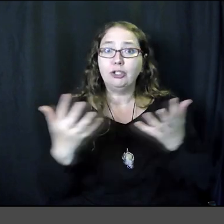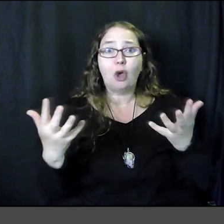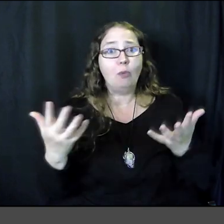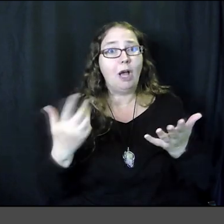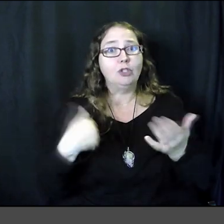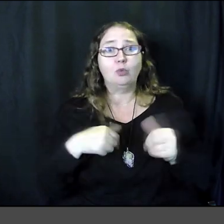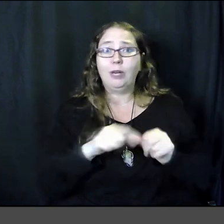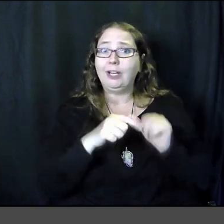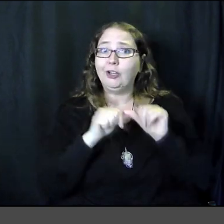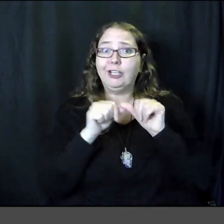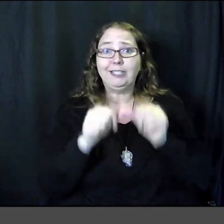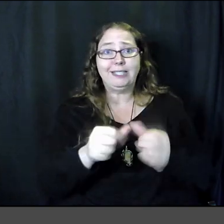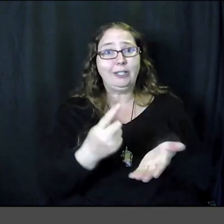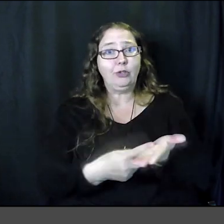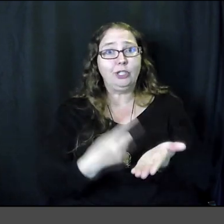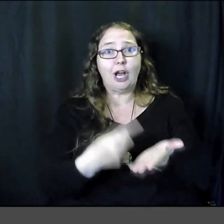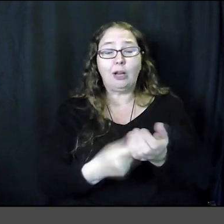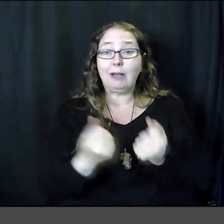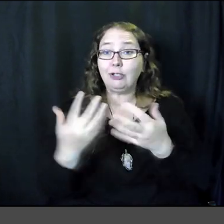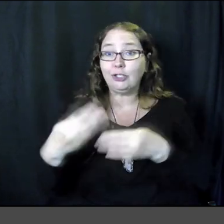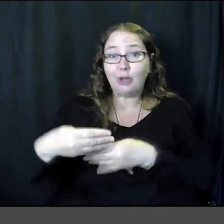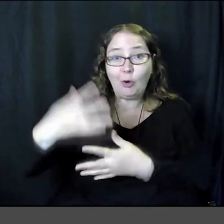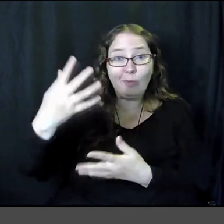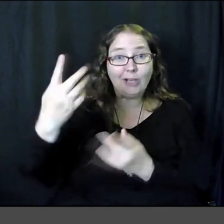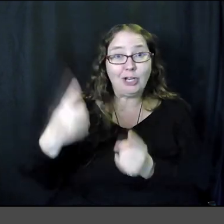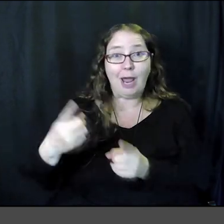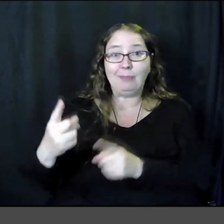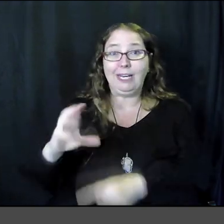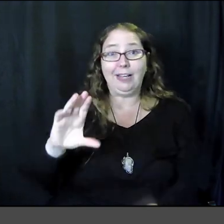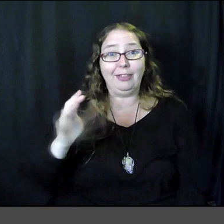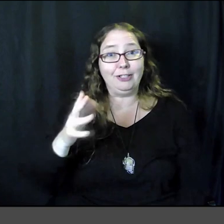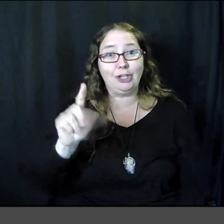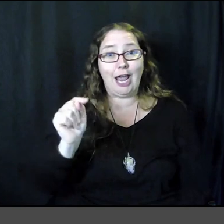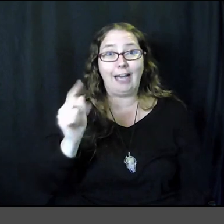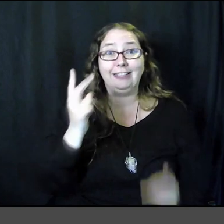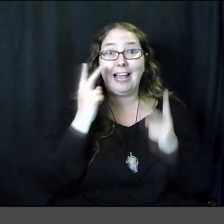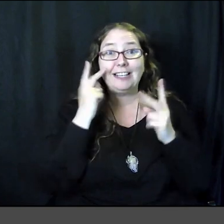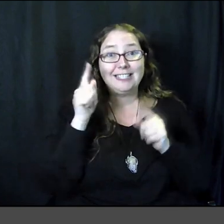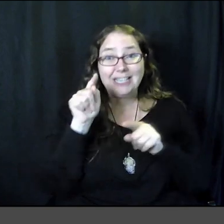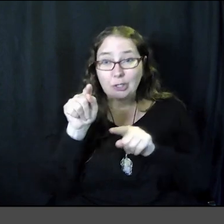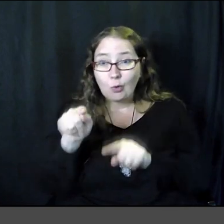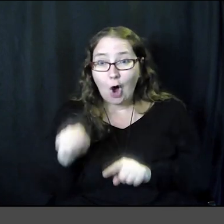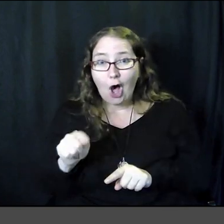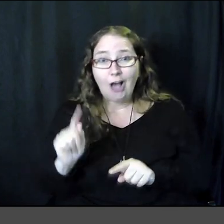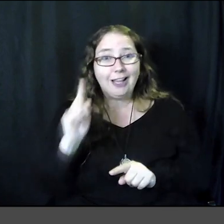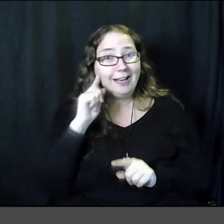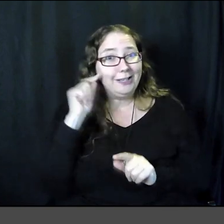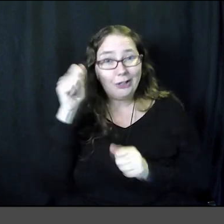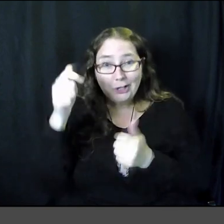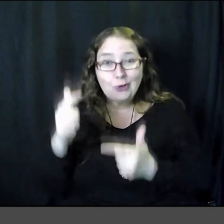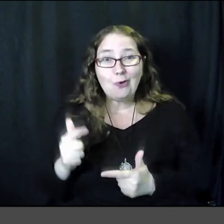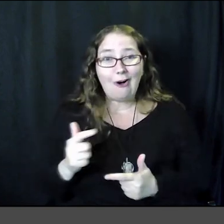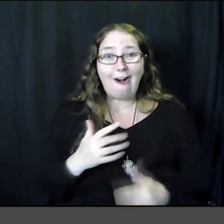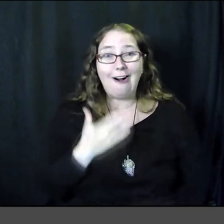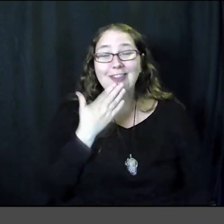SO I SEE YOU ALL. WE HEAR YOU ALL AND THANK YOU FOR THIS AVID PARTICIPATION.